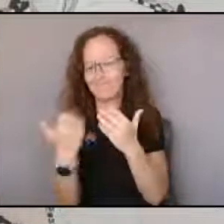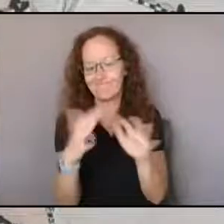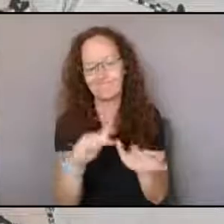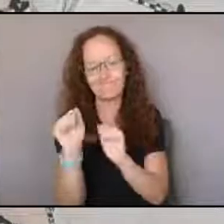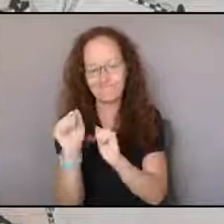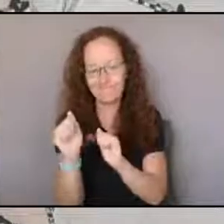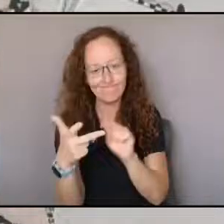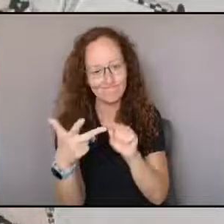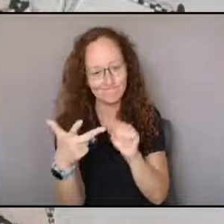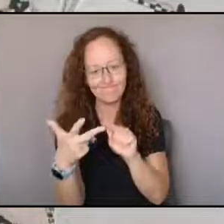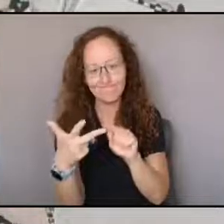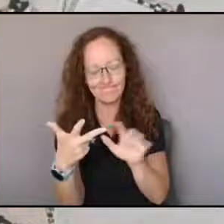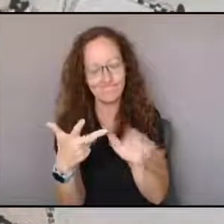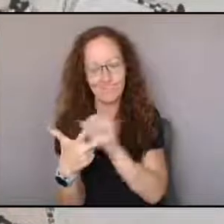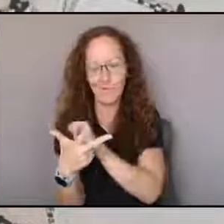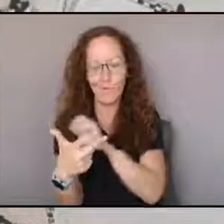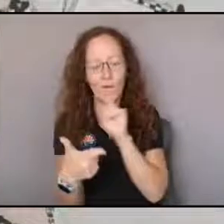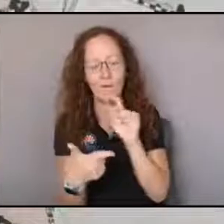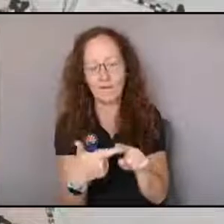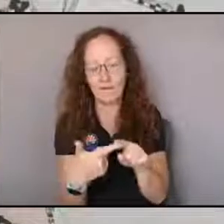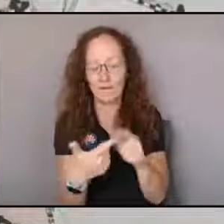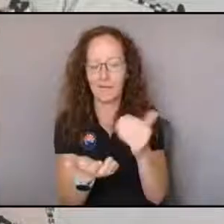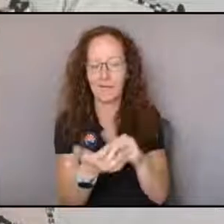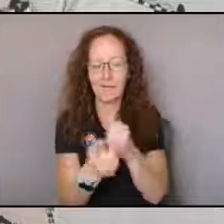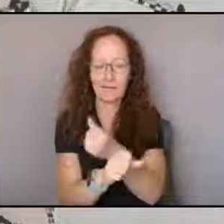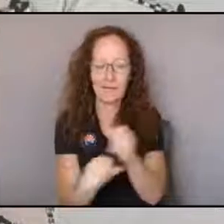WORKING ON EVACUATING THEM UNTIL IT CAN BE SAFE AGAIN.